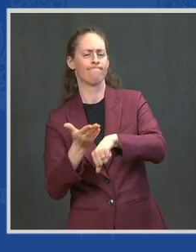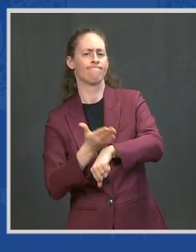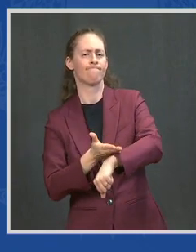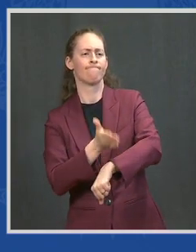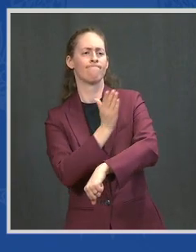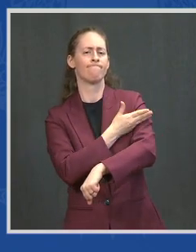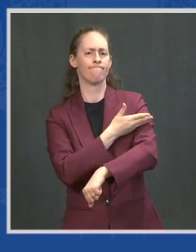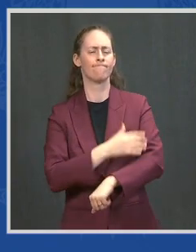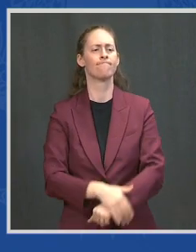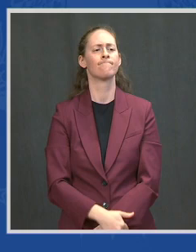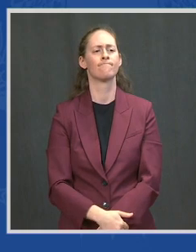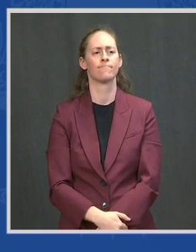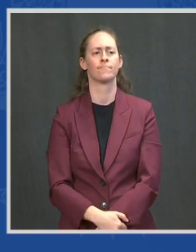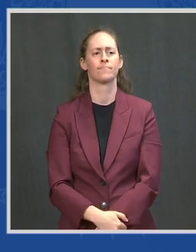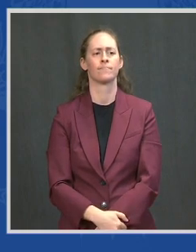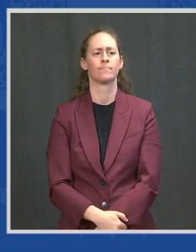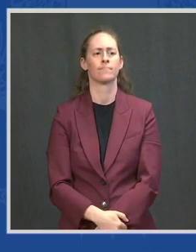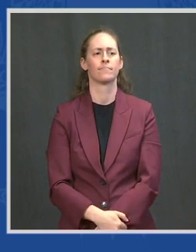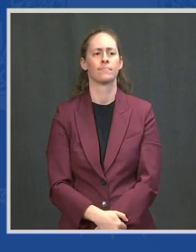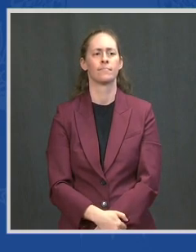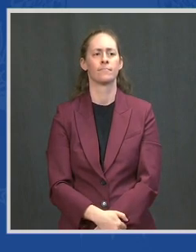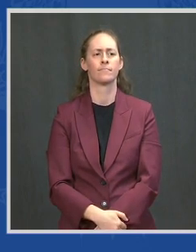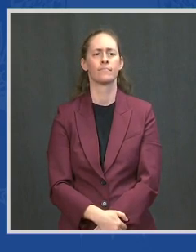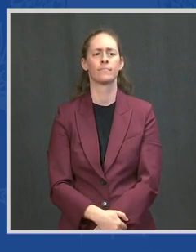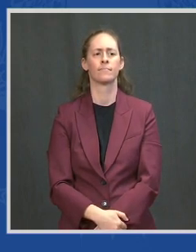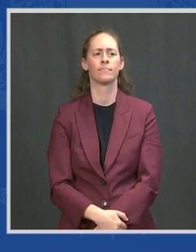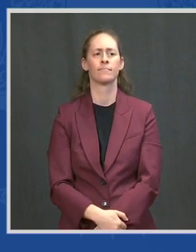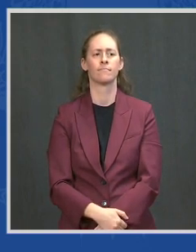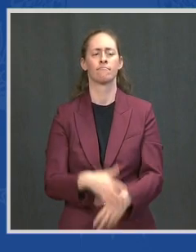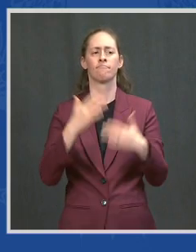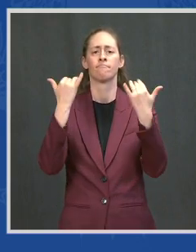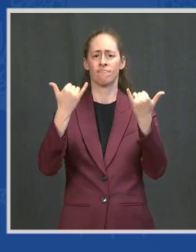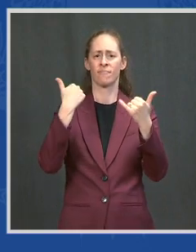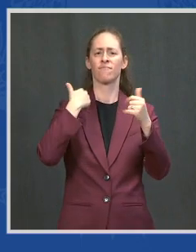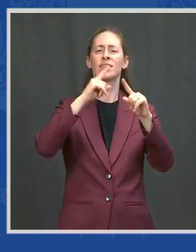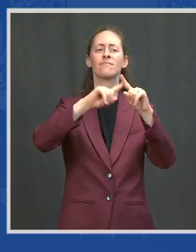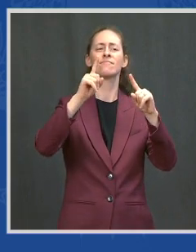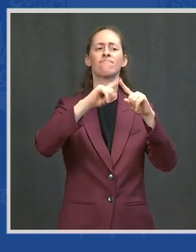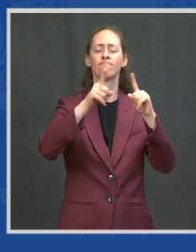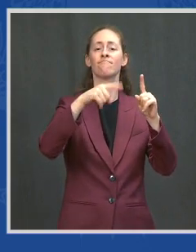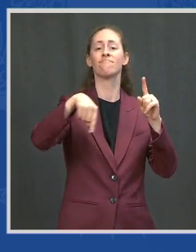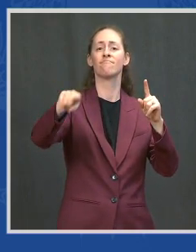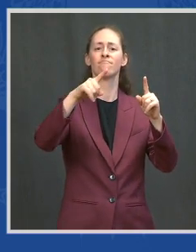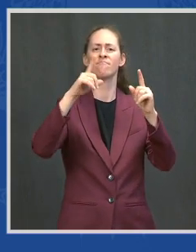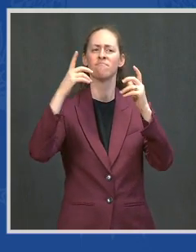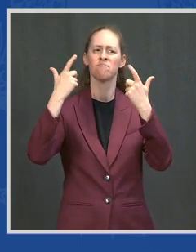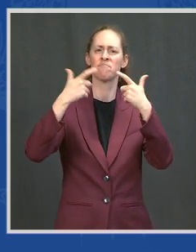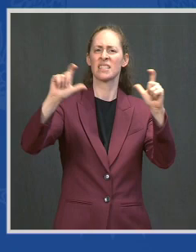we will move towards smaller locations, even more convenient to the unvaccinated.